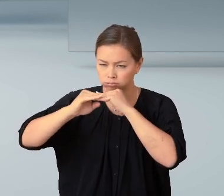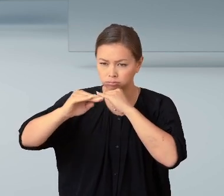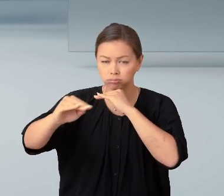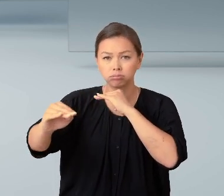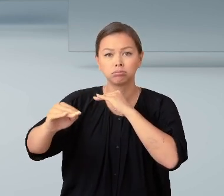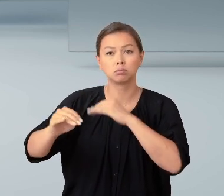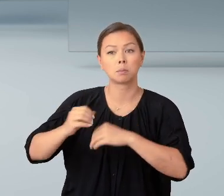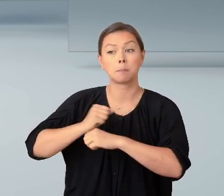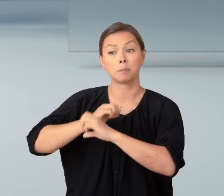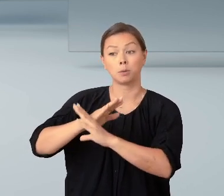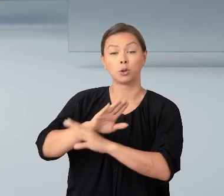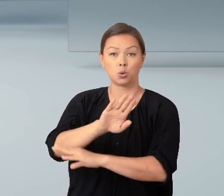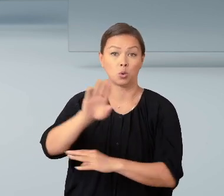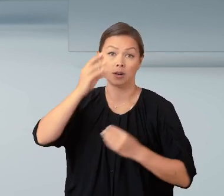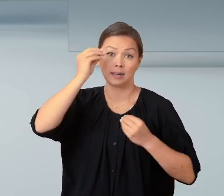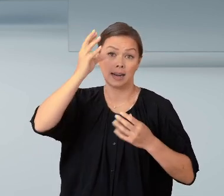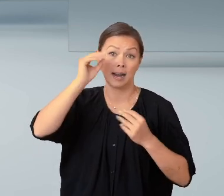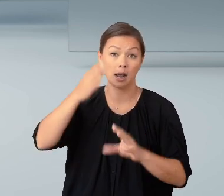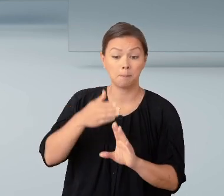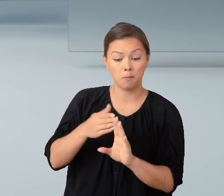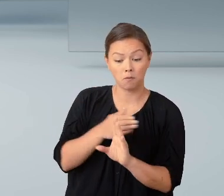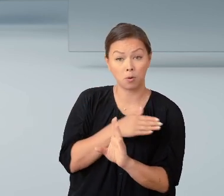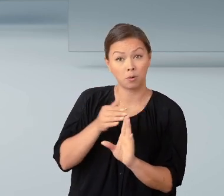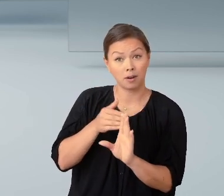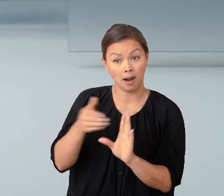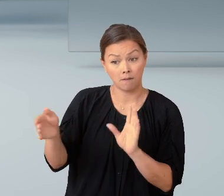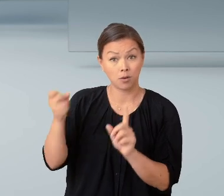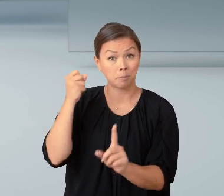and keep it accessible during and after a disruptive event.